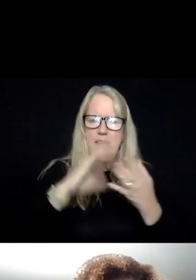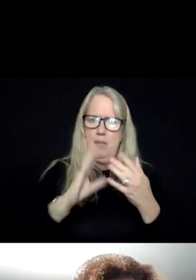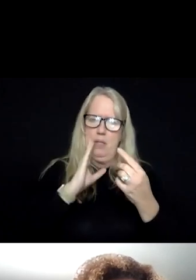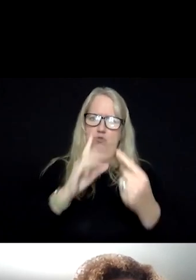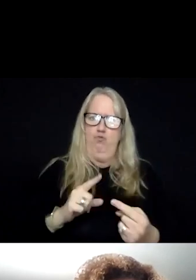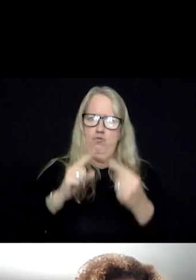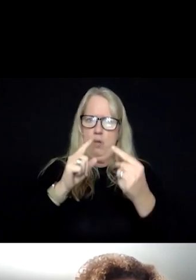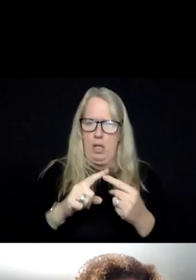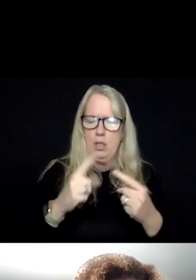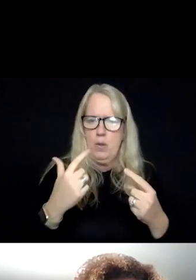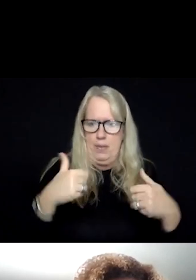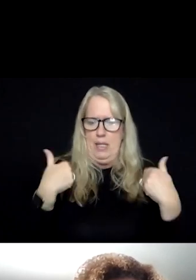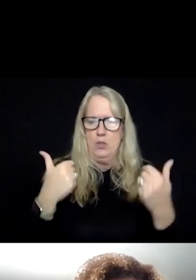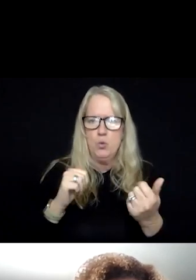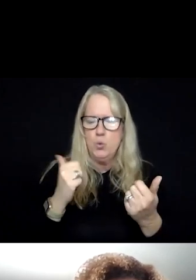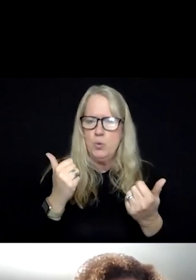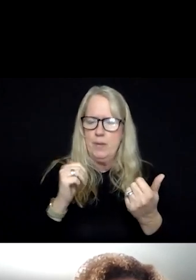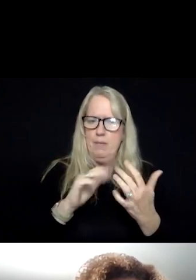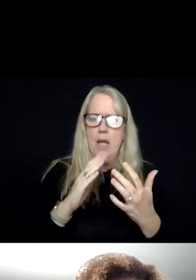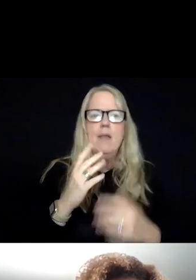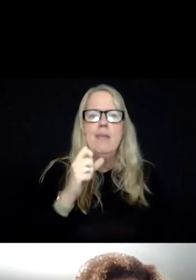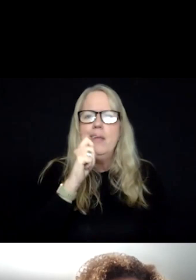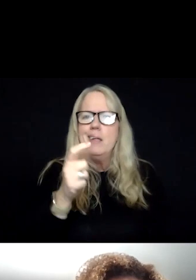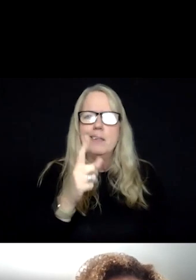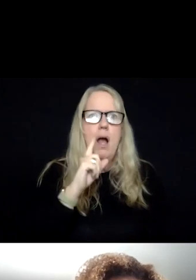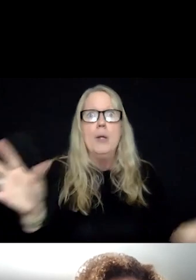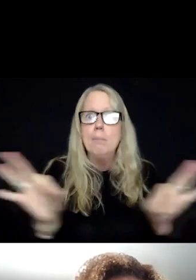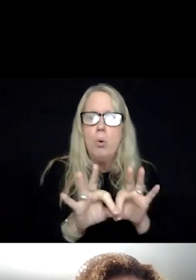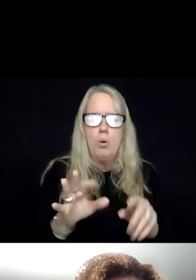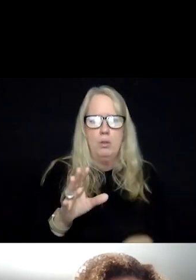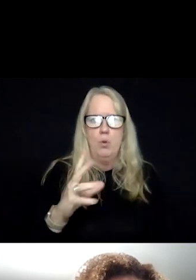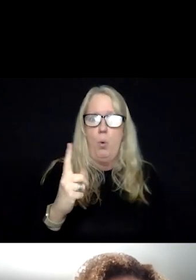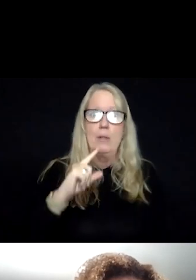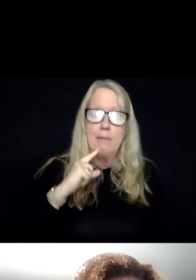FACE ARE NOT SIGNIFICANT OR CRITICAL ENOUGH AND THE OTHER